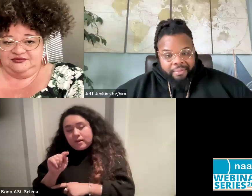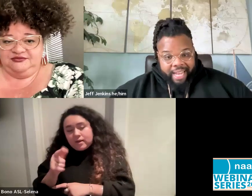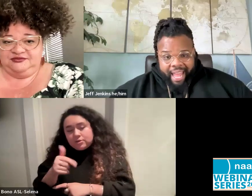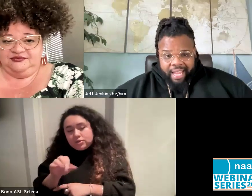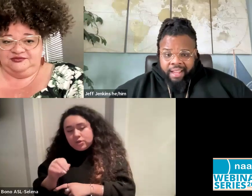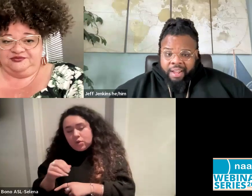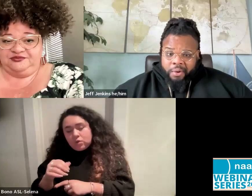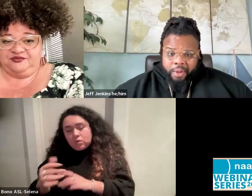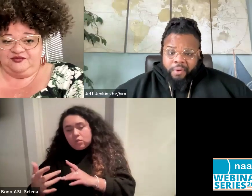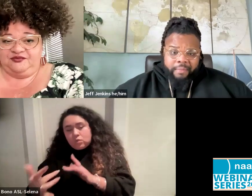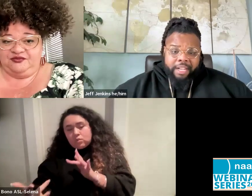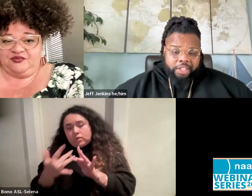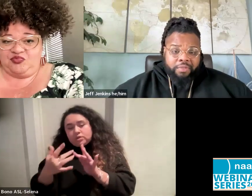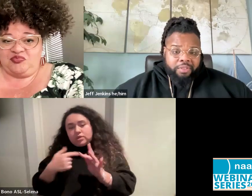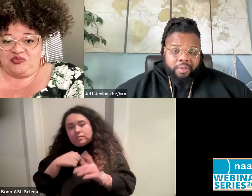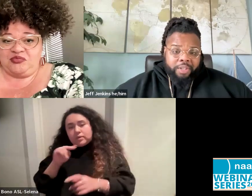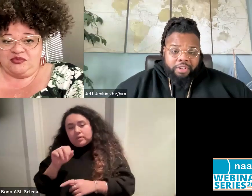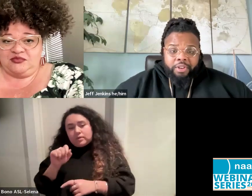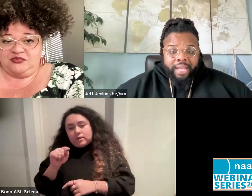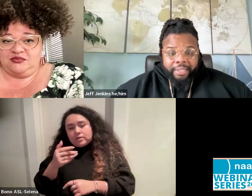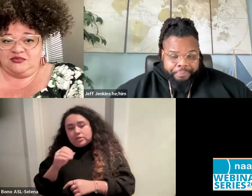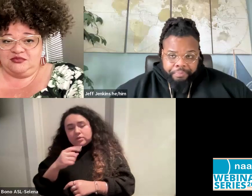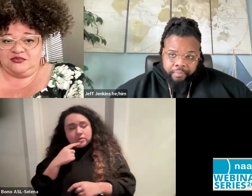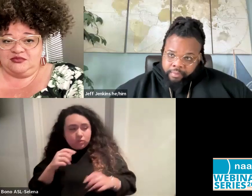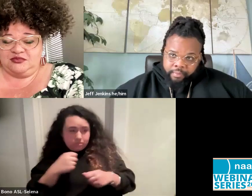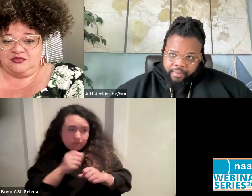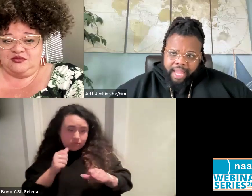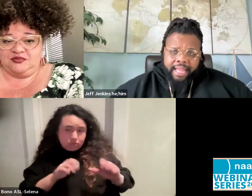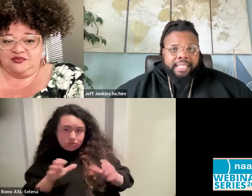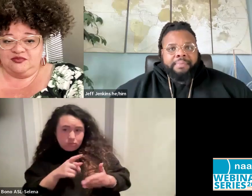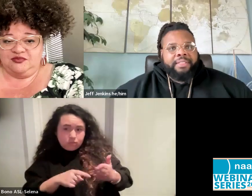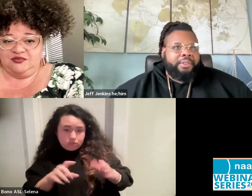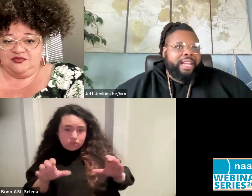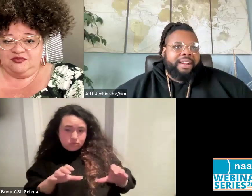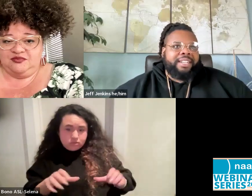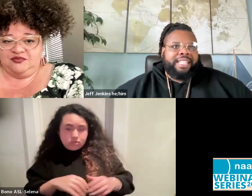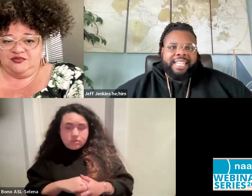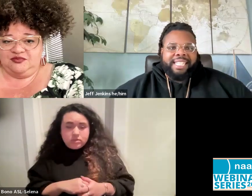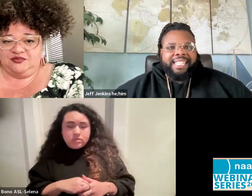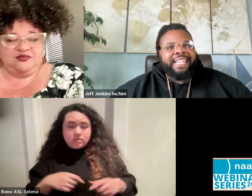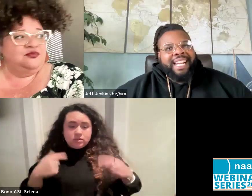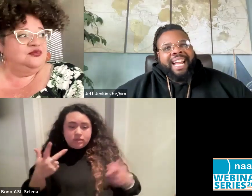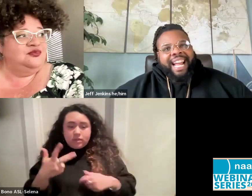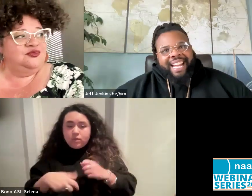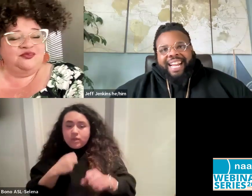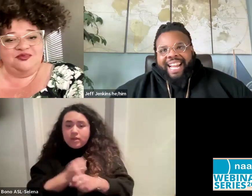and was like, Hey, we want to make a show doing what you're doing. And this is me. Three years into